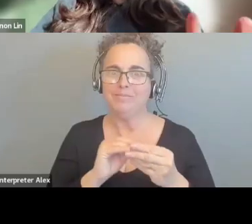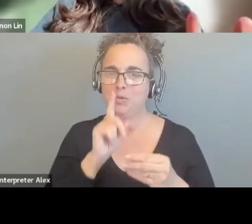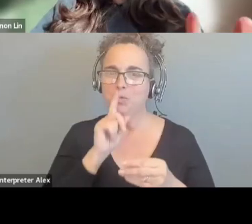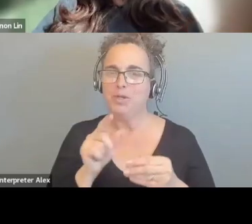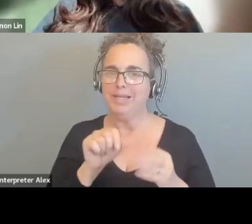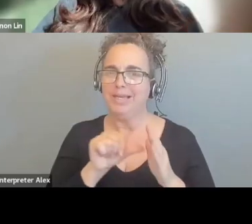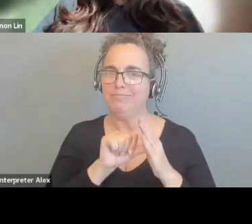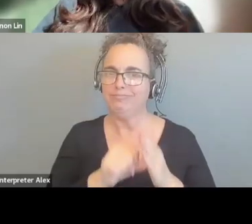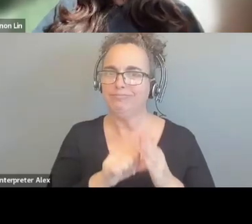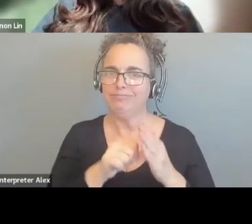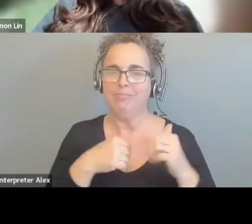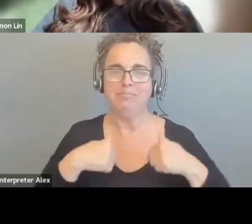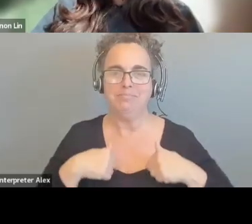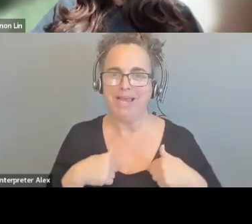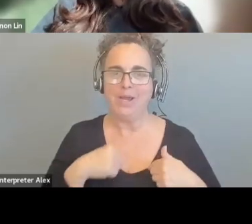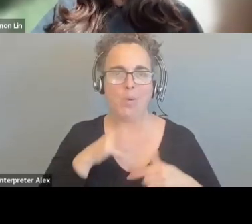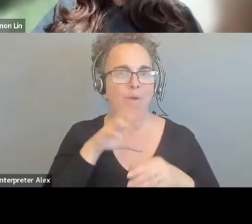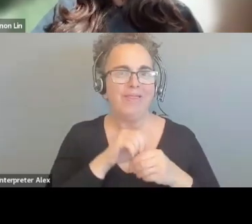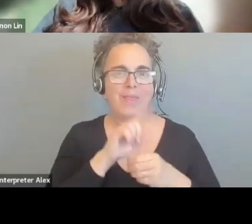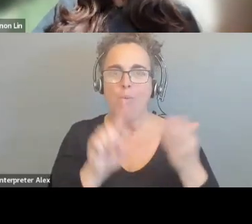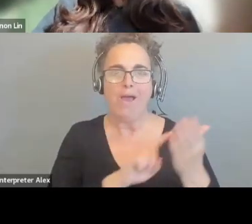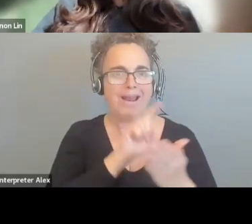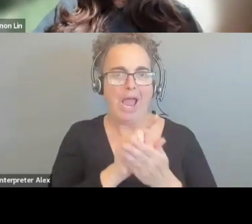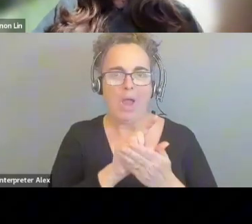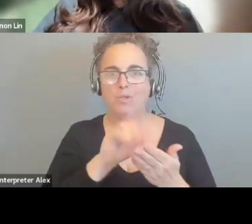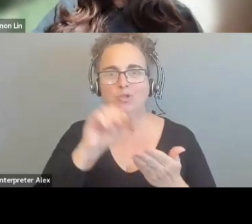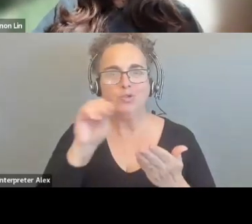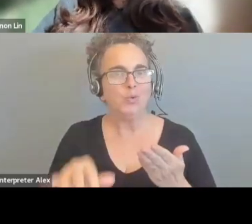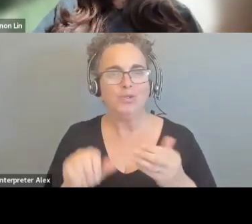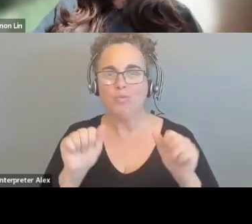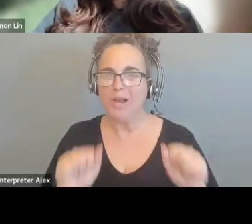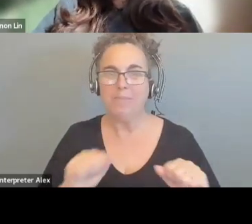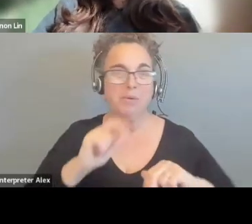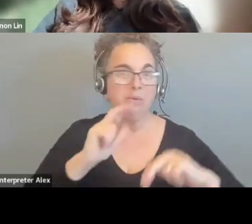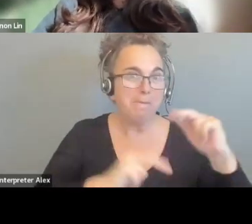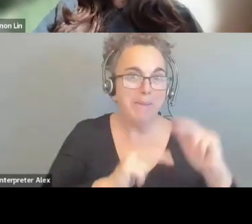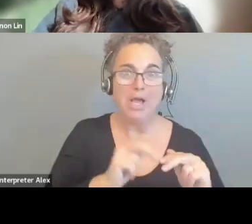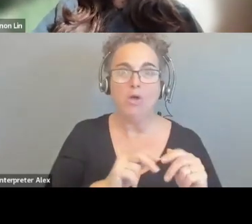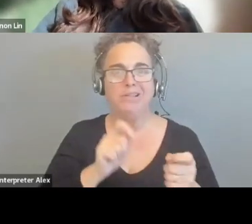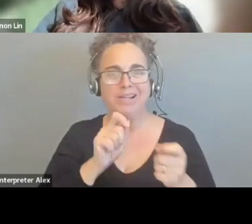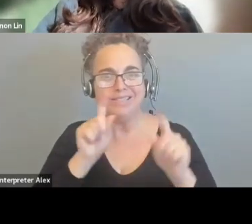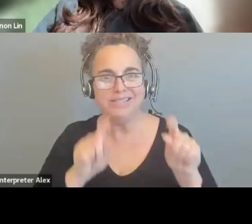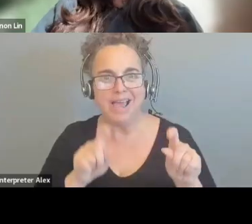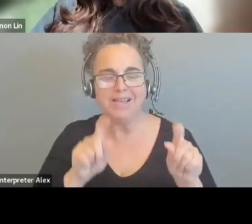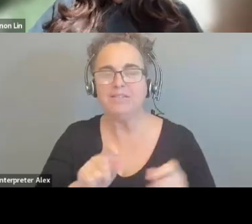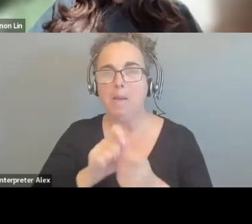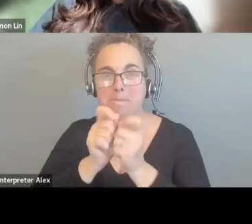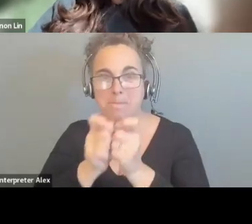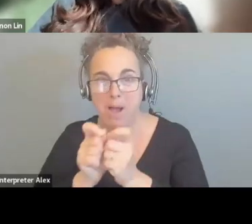that within an hour students were able to build, test, and modify programs using the tactile system.